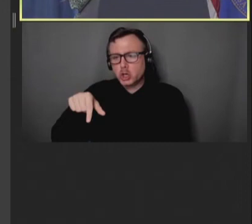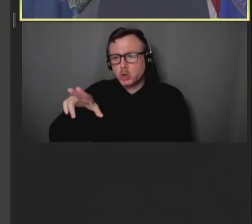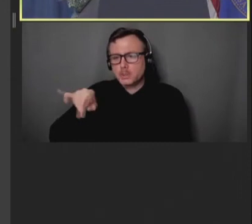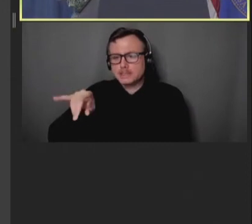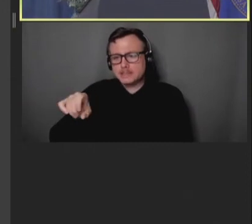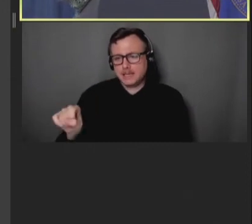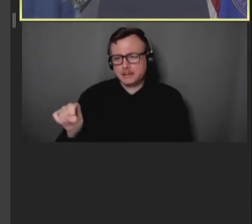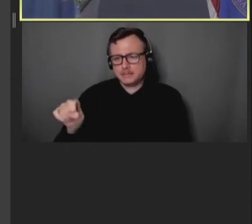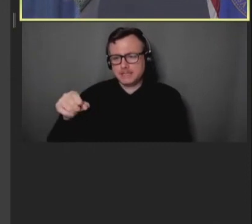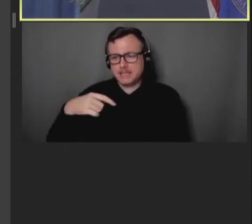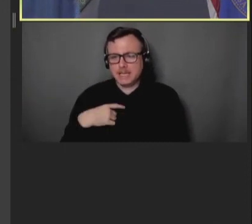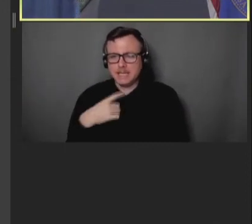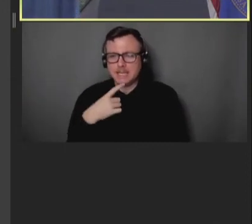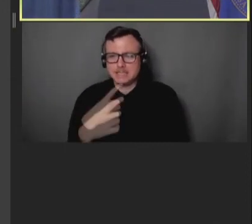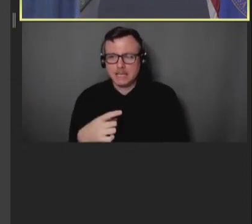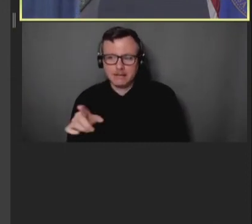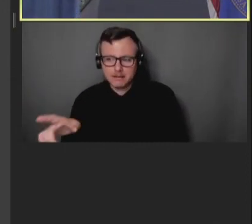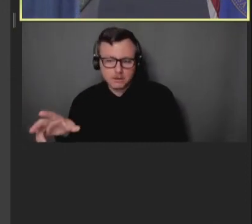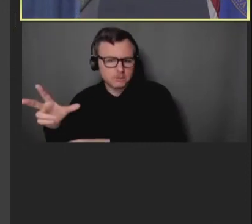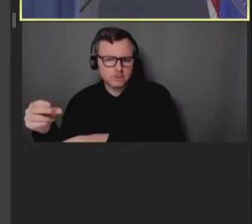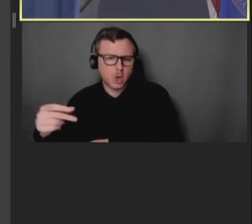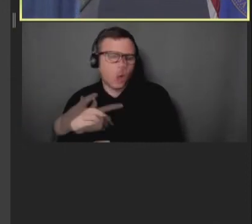that's not what happened. And they said, well, just kidding here, have some more vaxes.